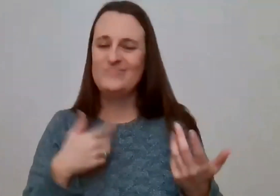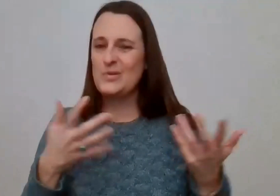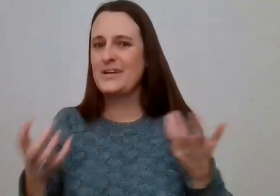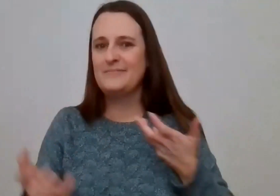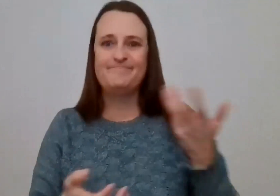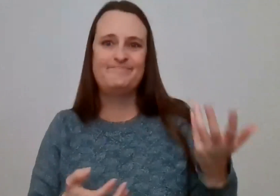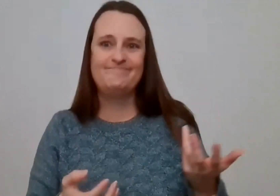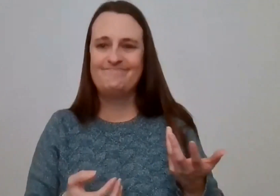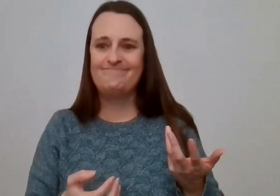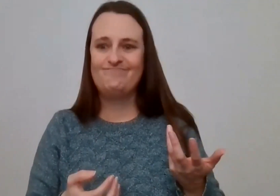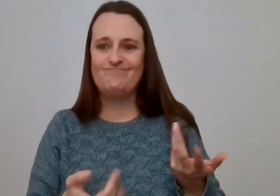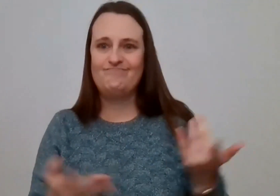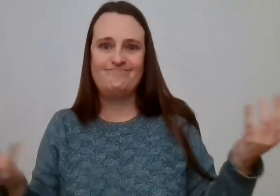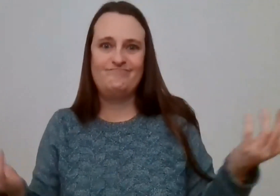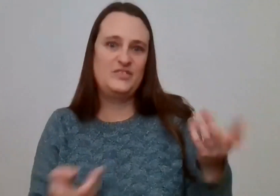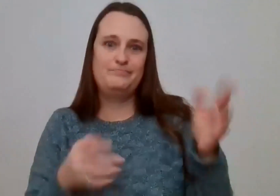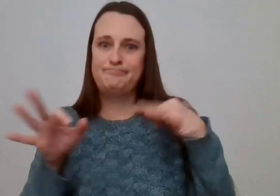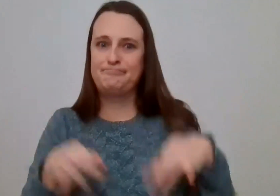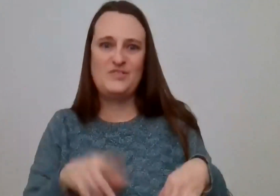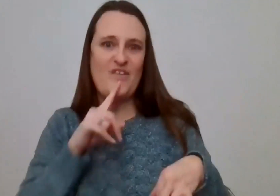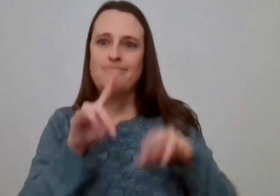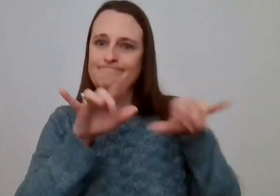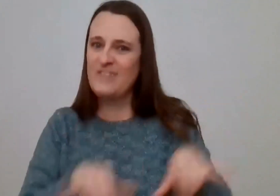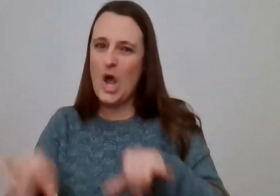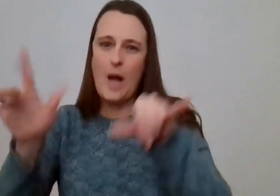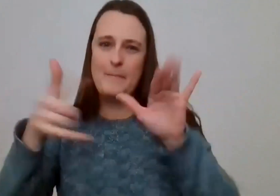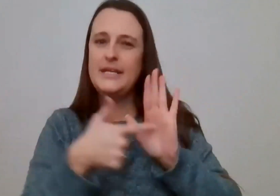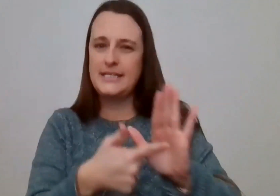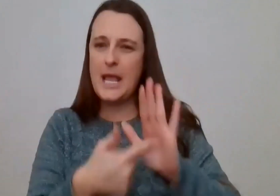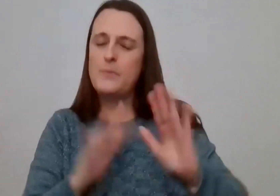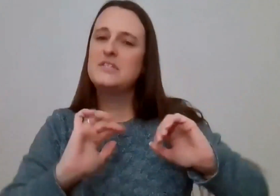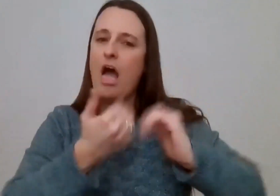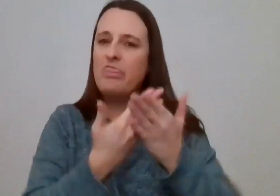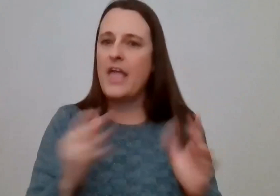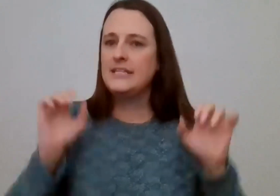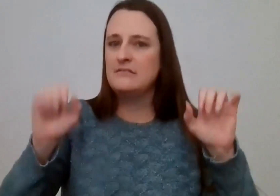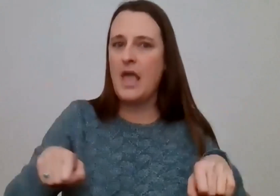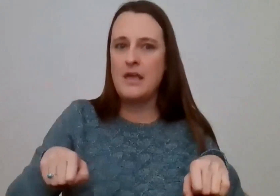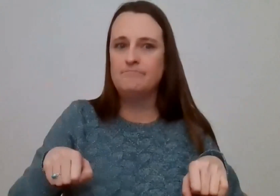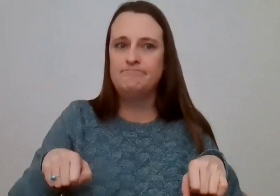really common relatively common examples of how things can play out with this flexible schedule